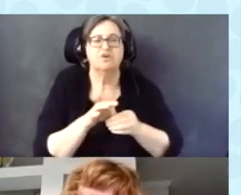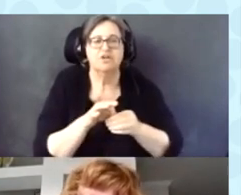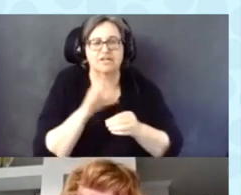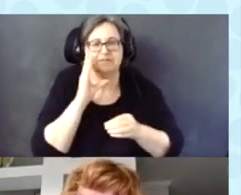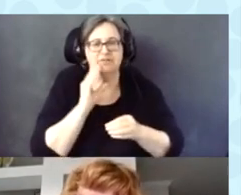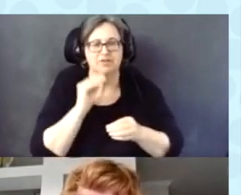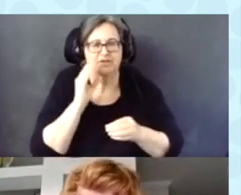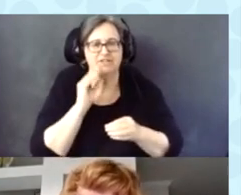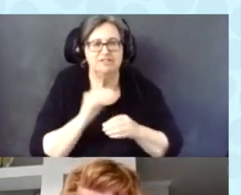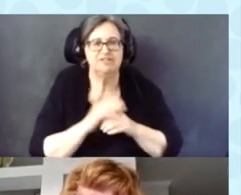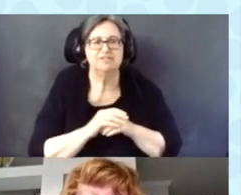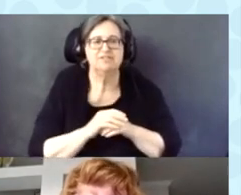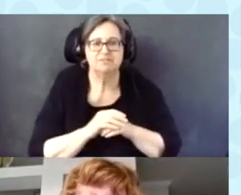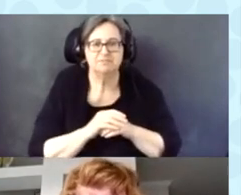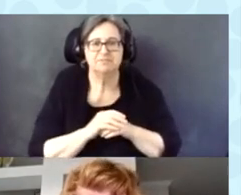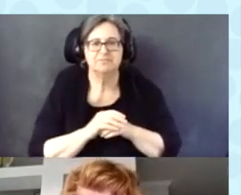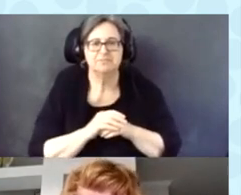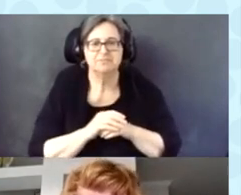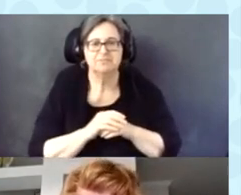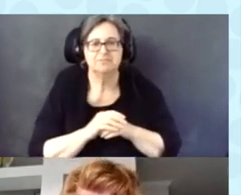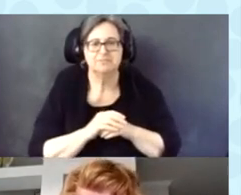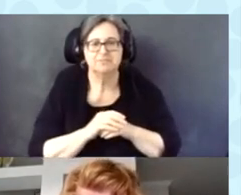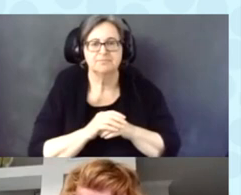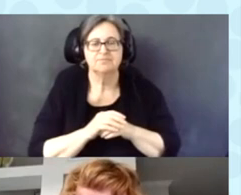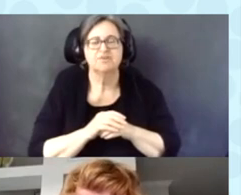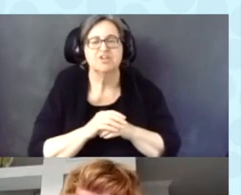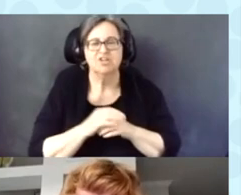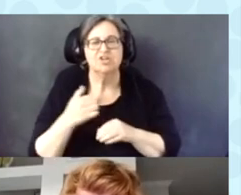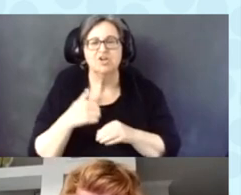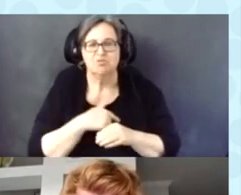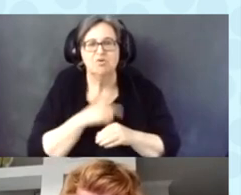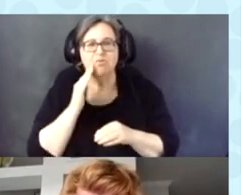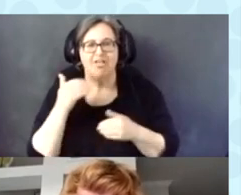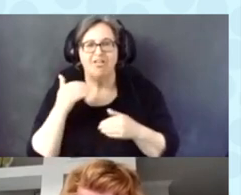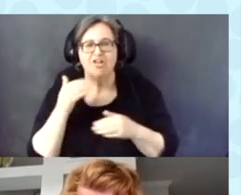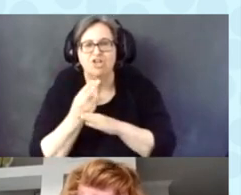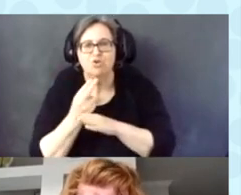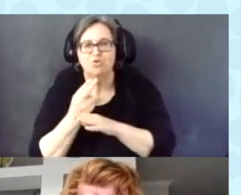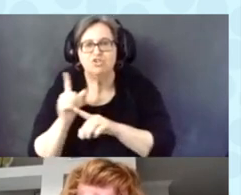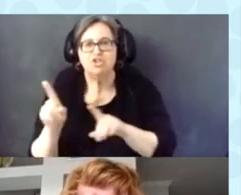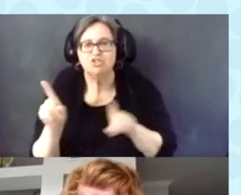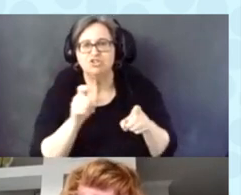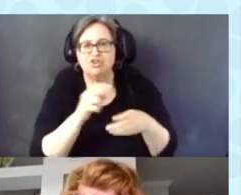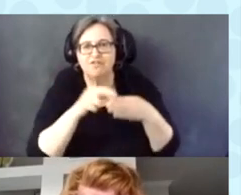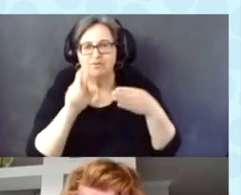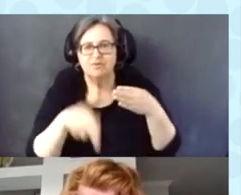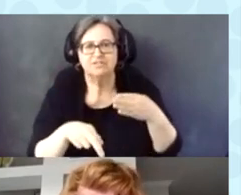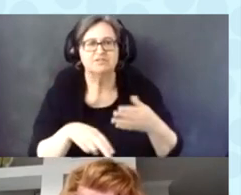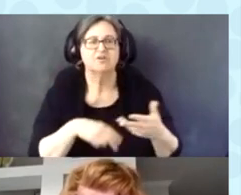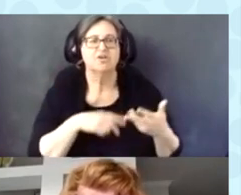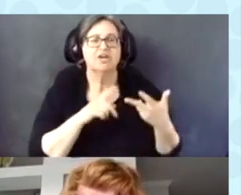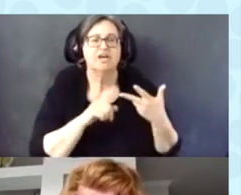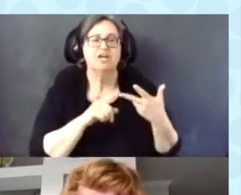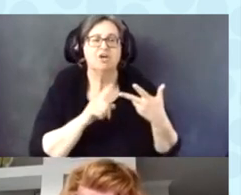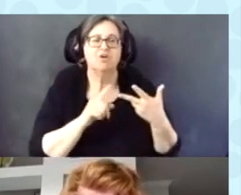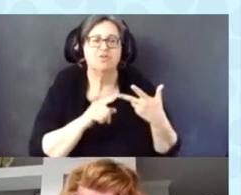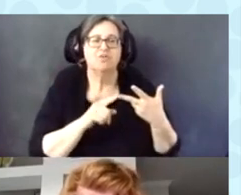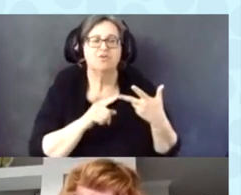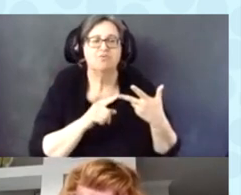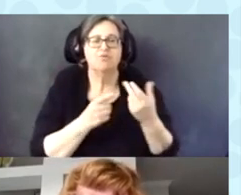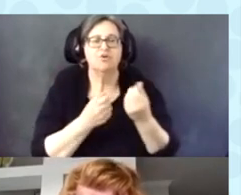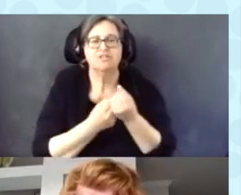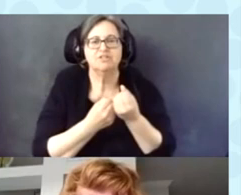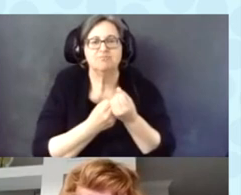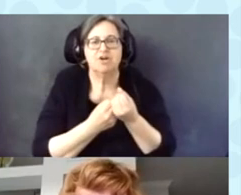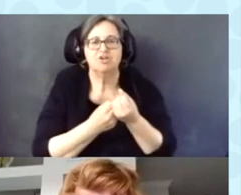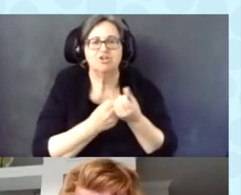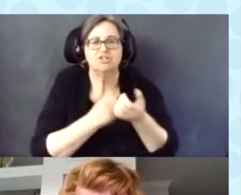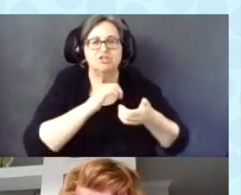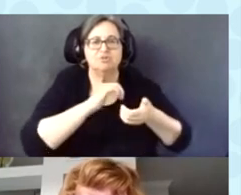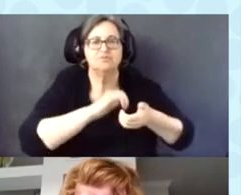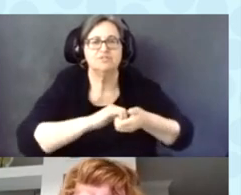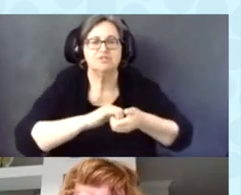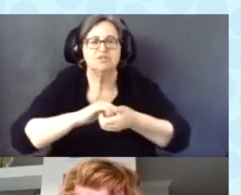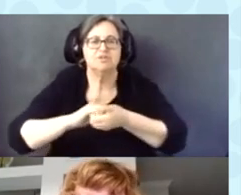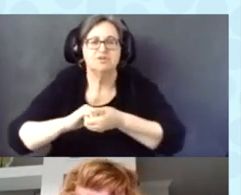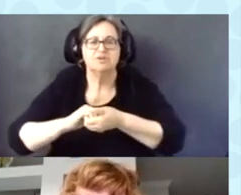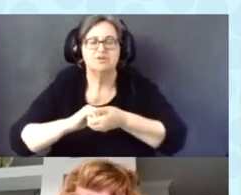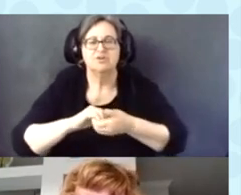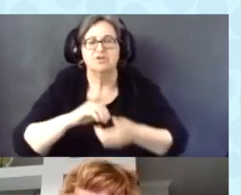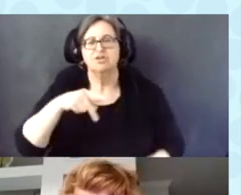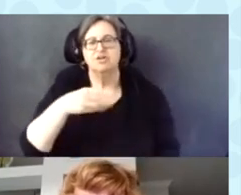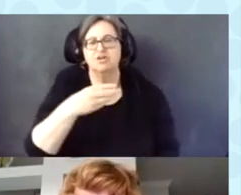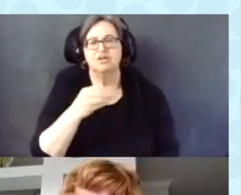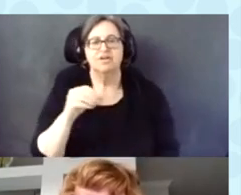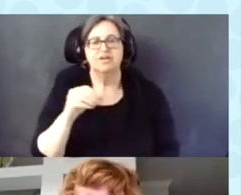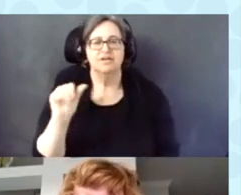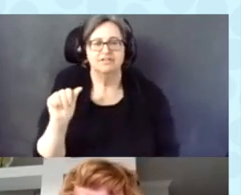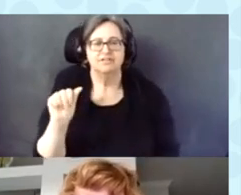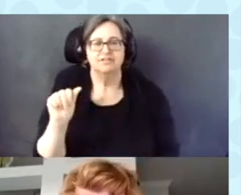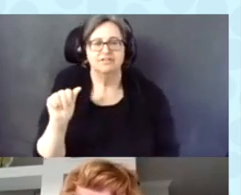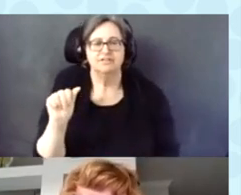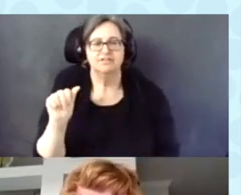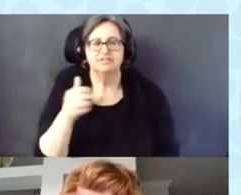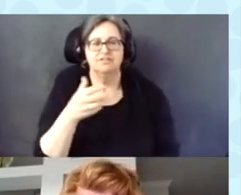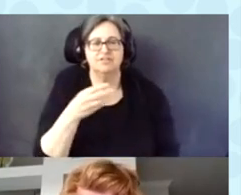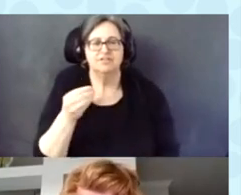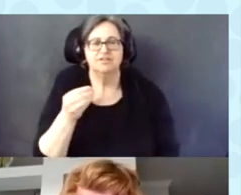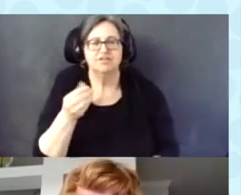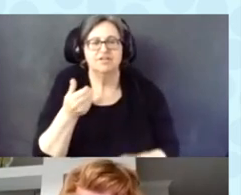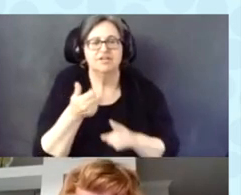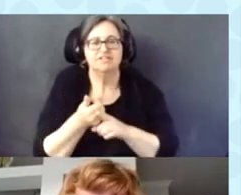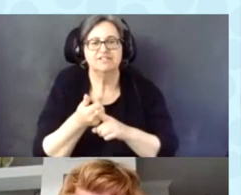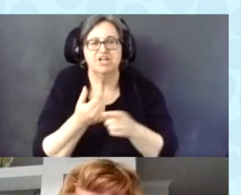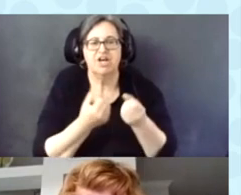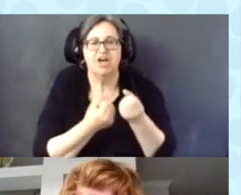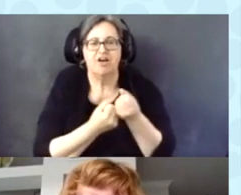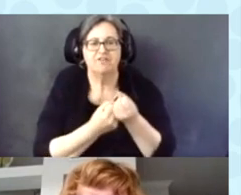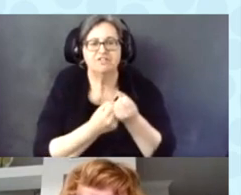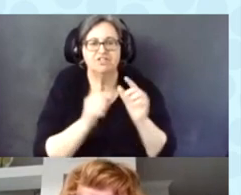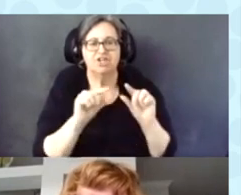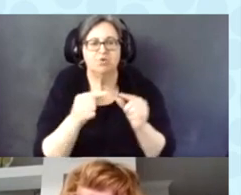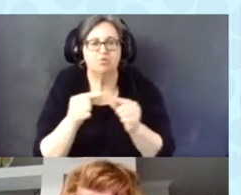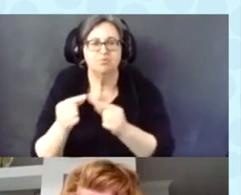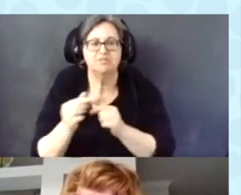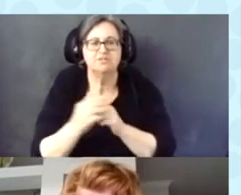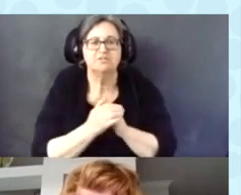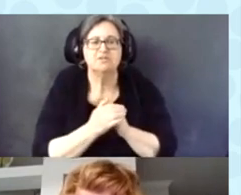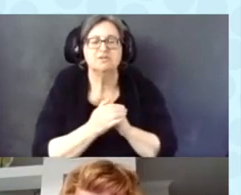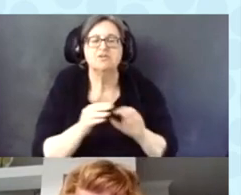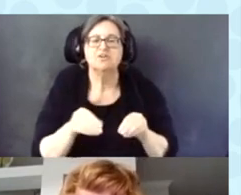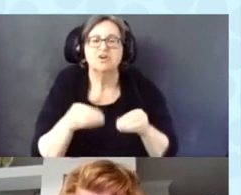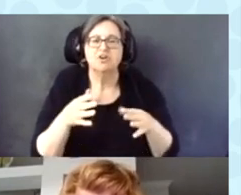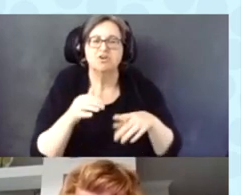Number 3 is to support the partnerships of P&A's and self-advocacy group by providing